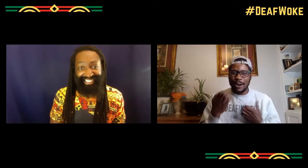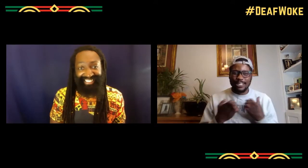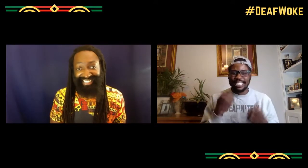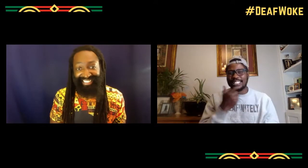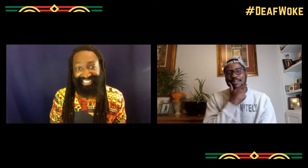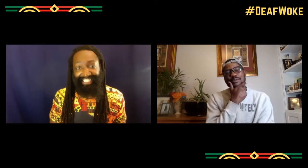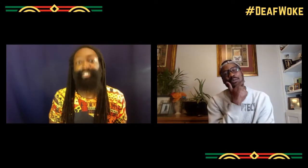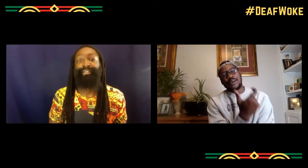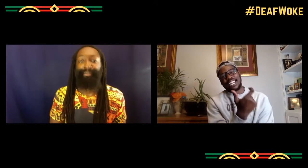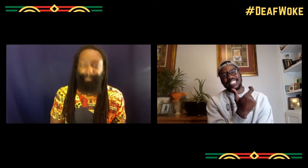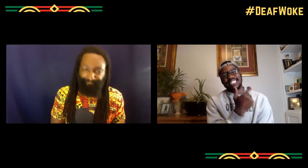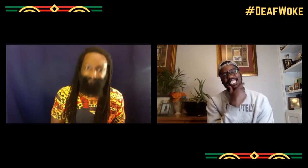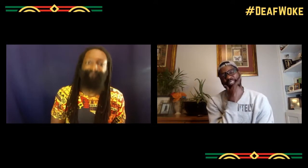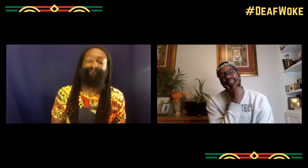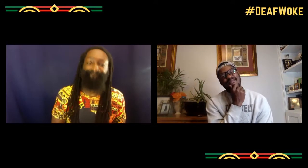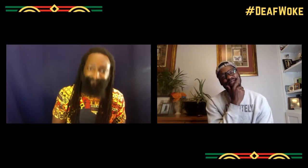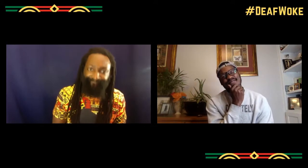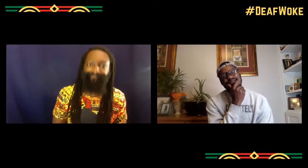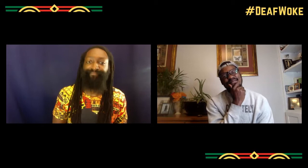Well, I'm all over the spectrum, you know.